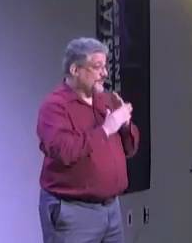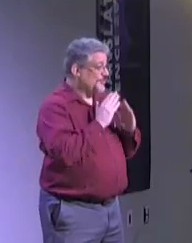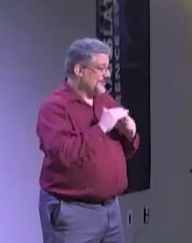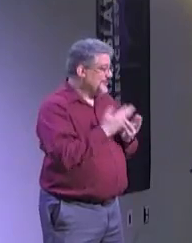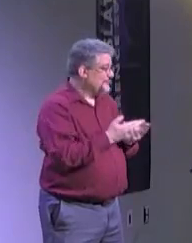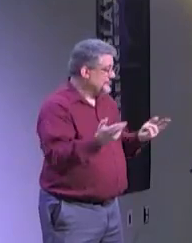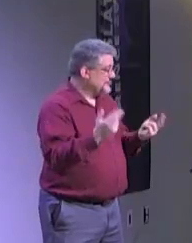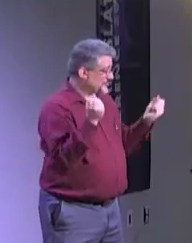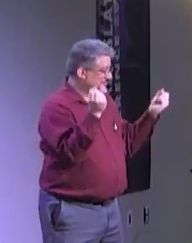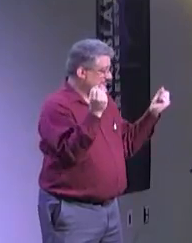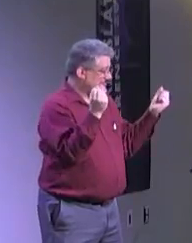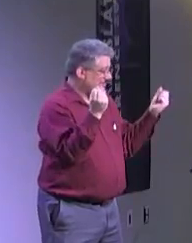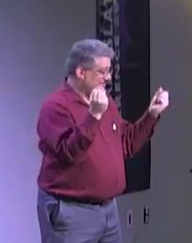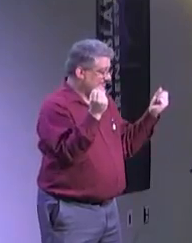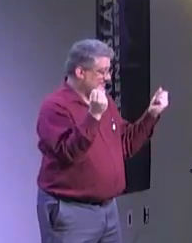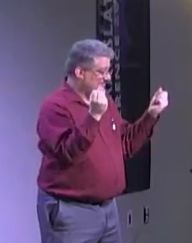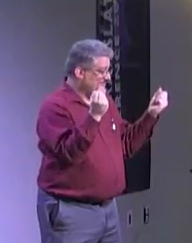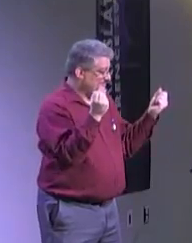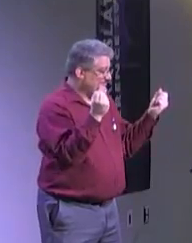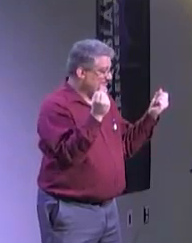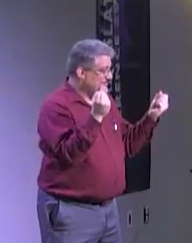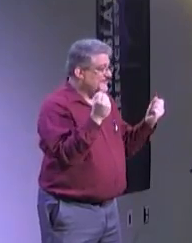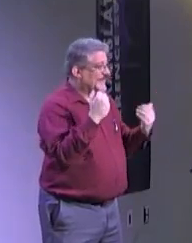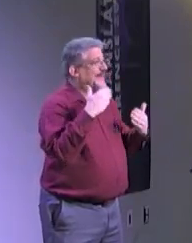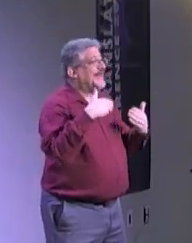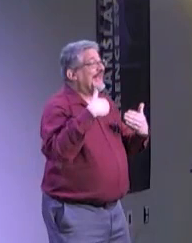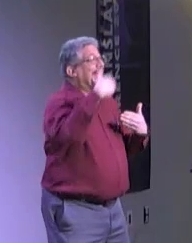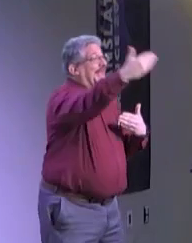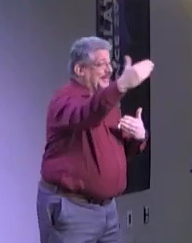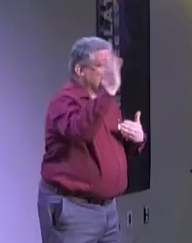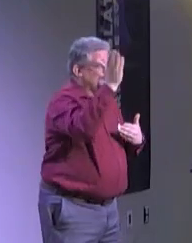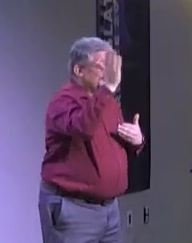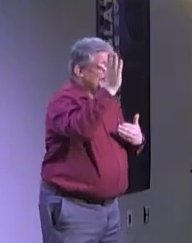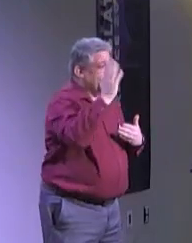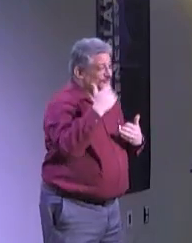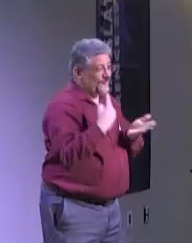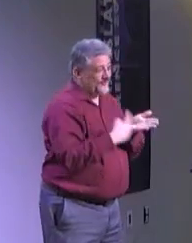Honestly, one of the things that's the least of they looking for deaf communities is resources in a sign language.